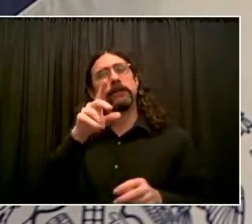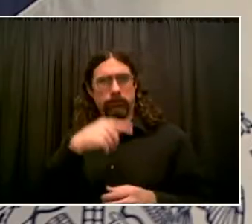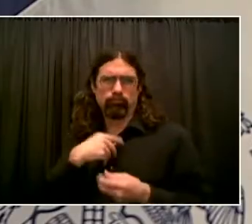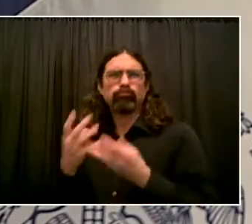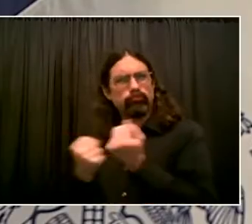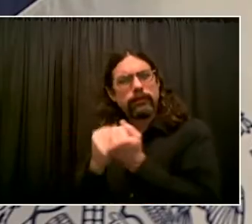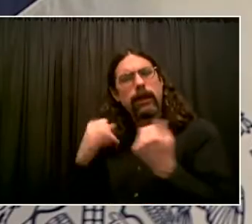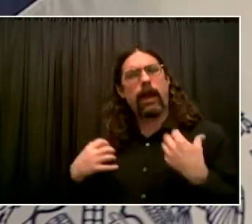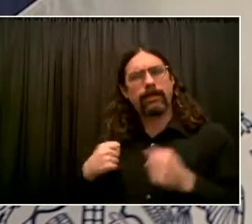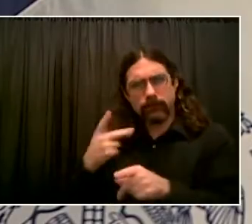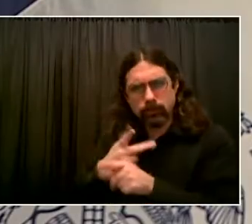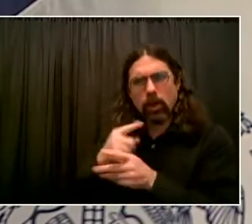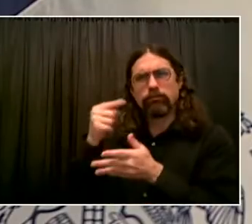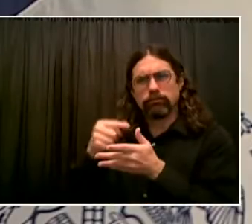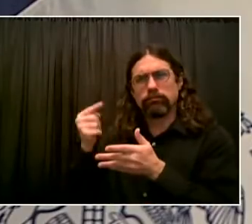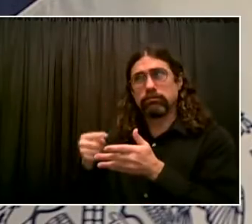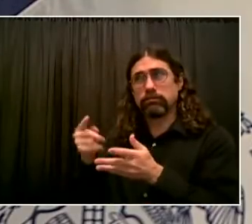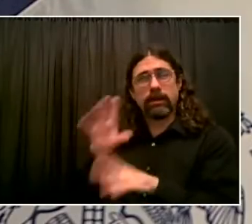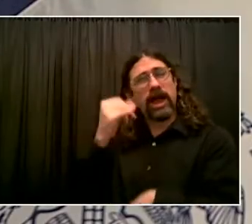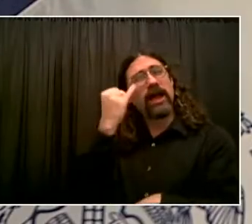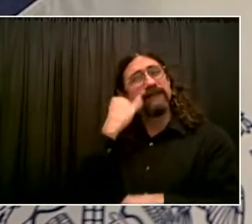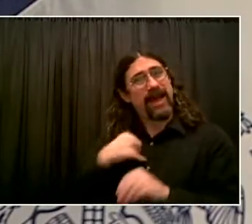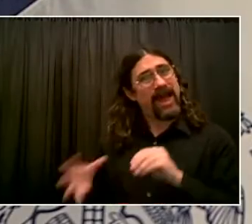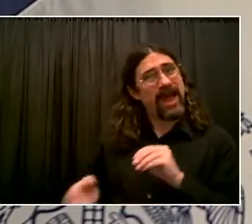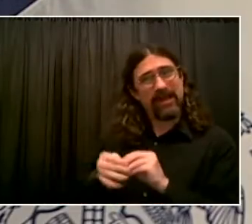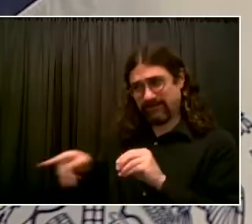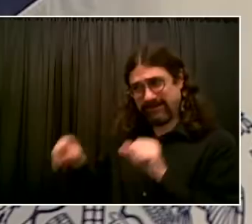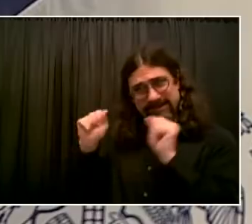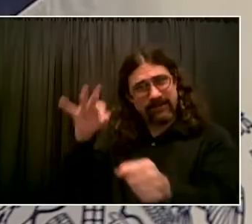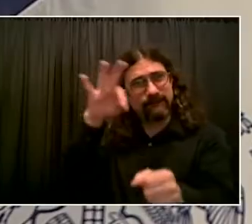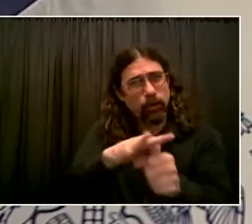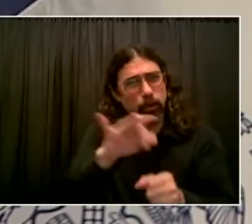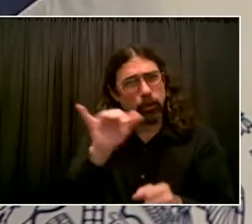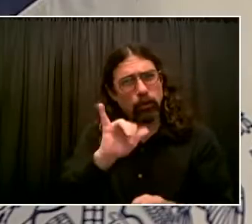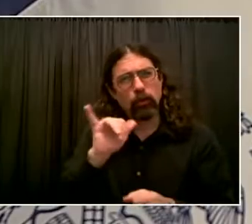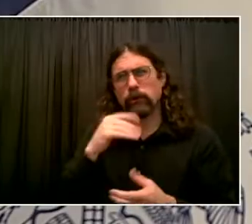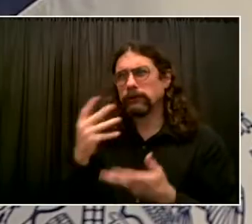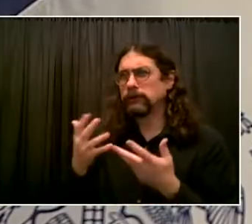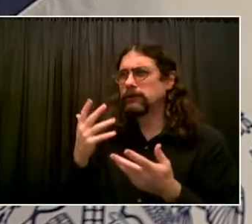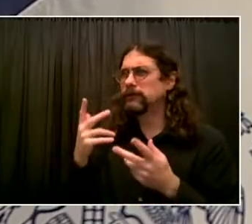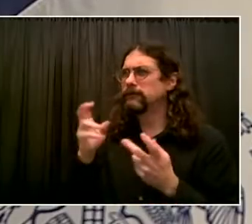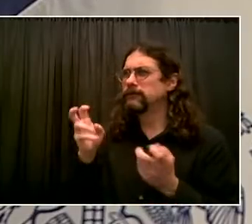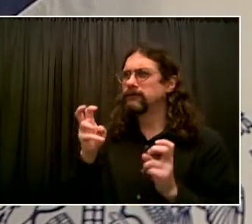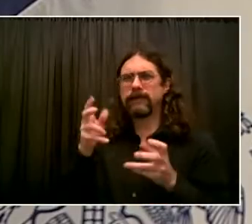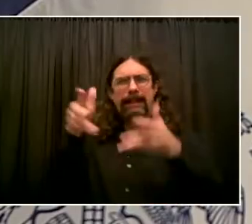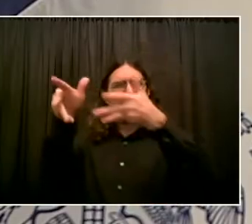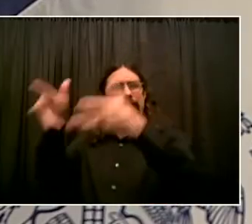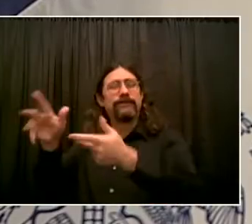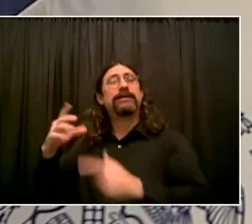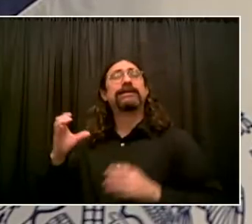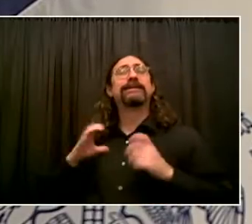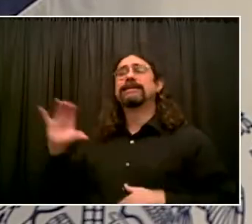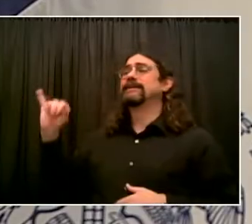THAT. I AM ALSO CONCERNED BAOUT THE LEGAL QUESTION WHICH IS NOT CLEAR. WHETHERI IT S SOMETHING THAT CAN BE DONE ON